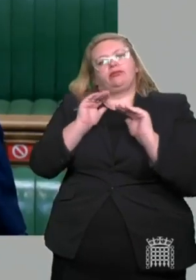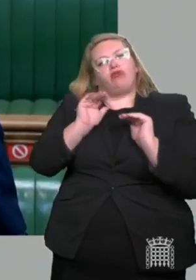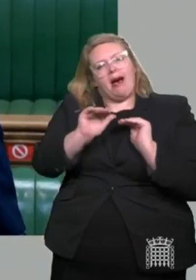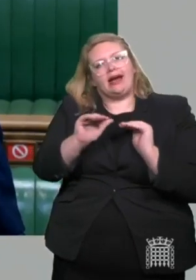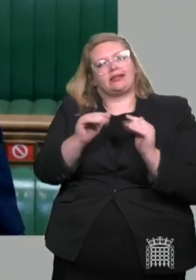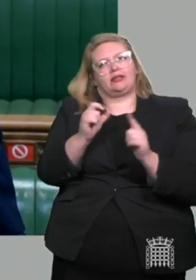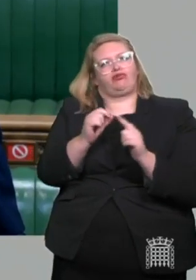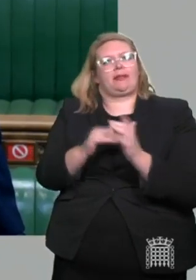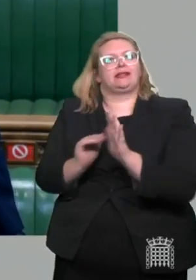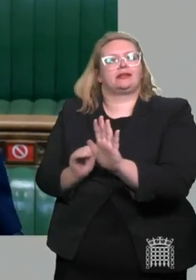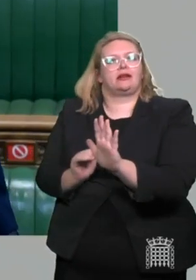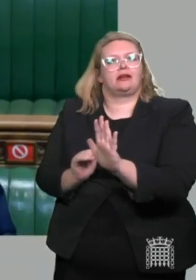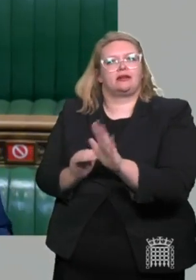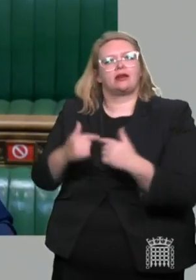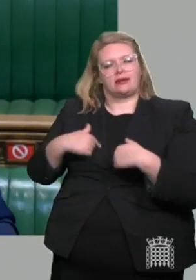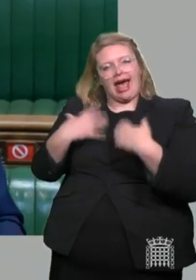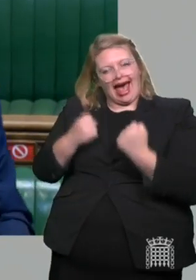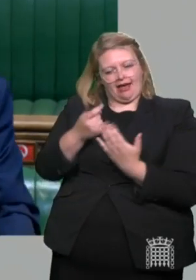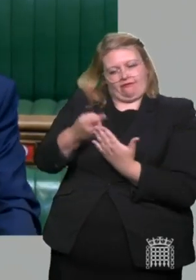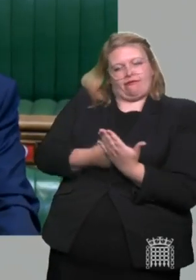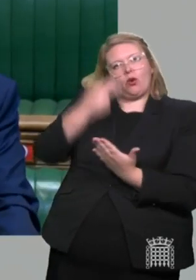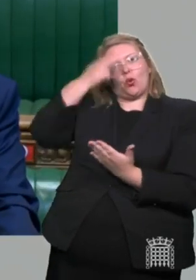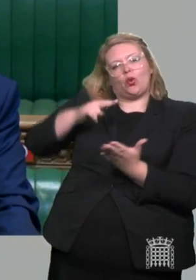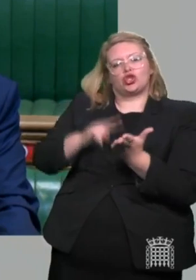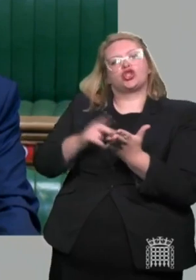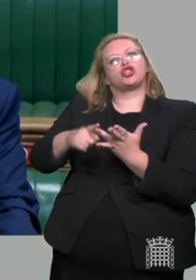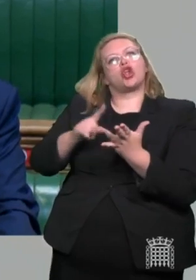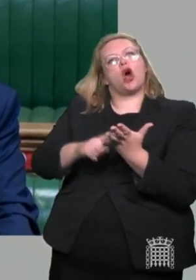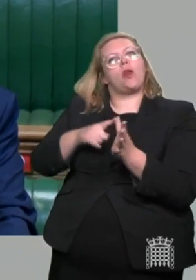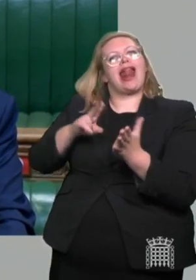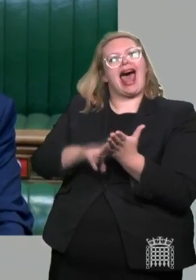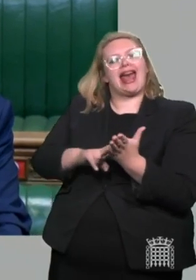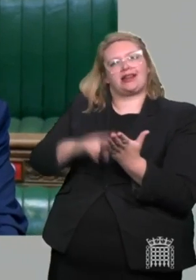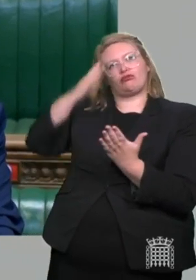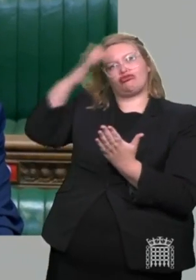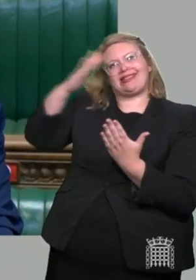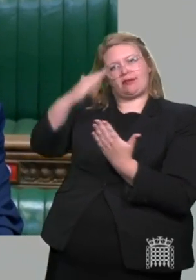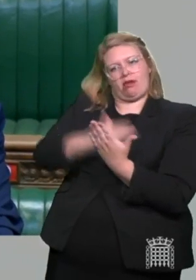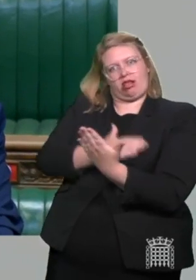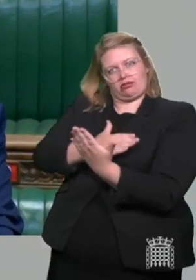the behaviour of those in public office? They are these: selflessness, integrity,